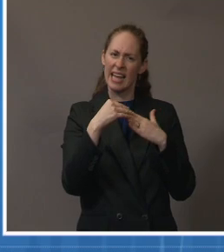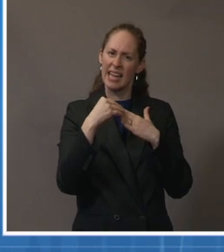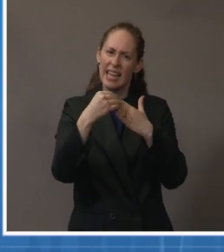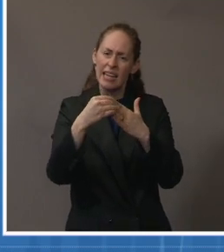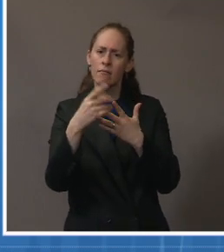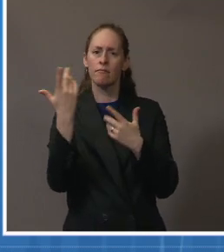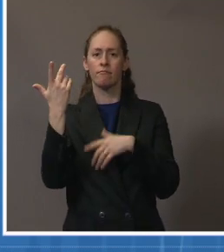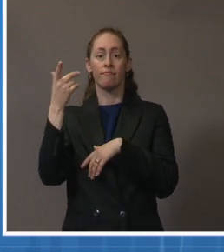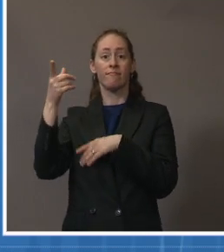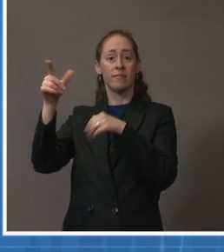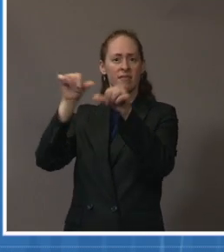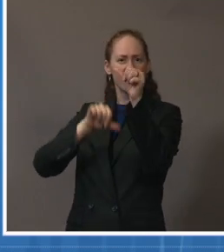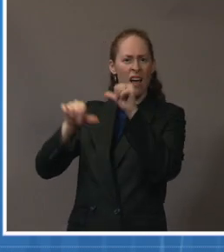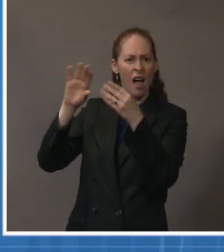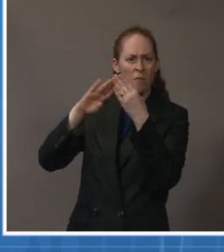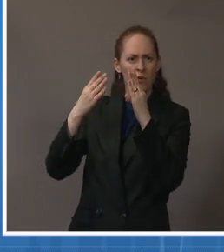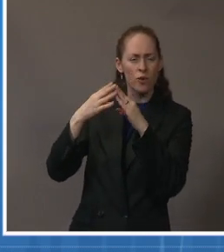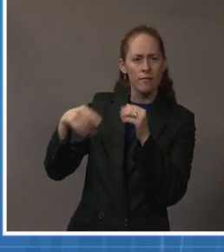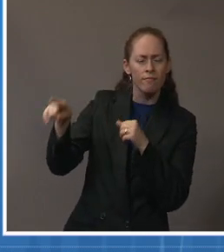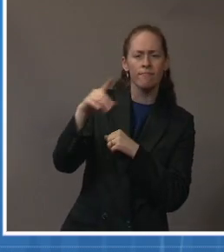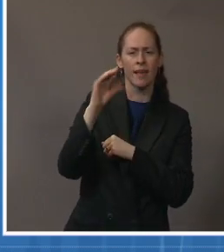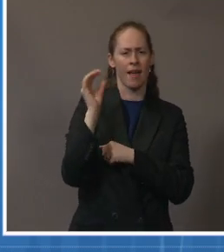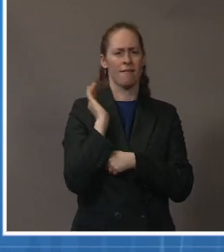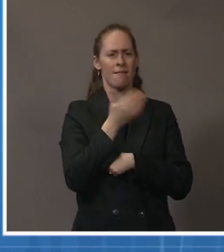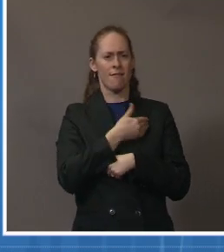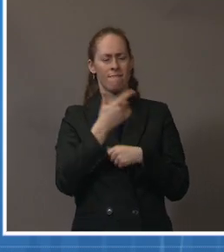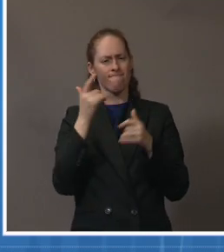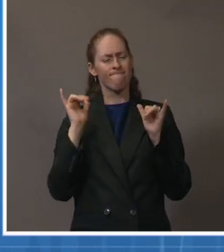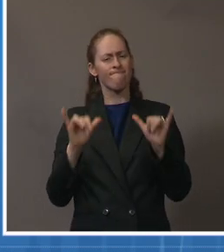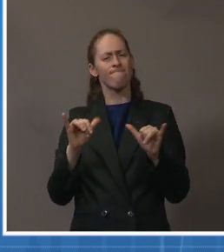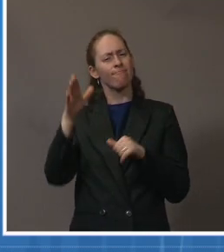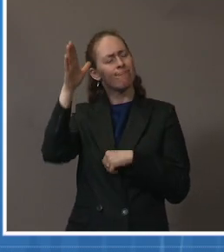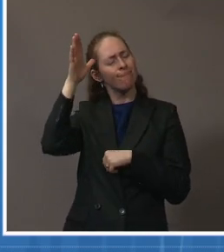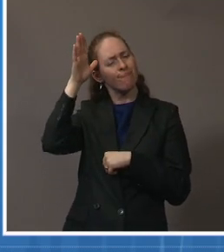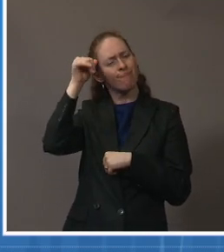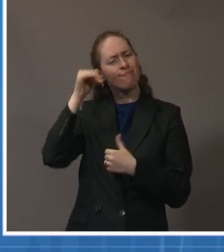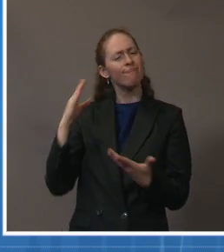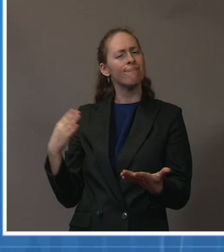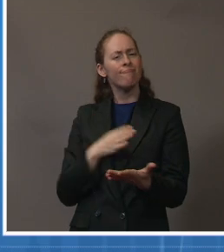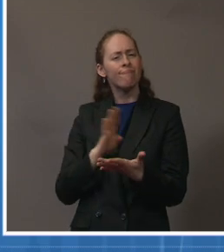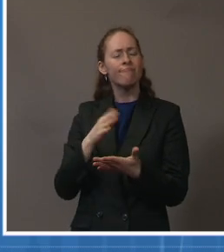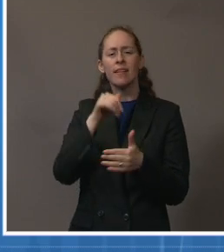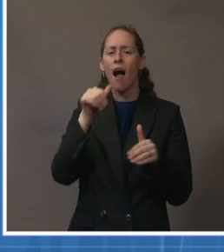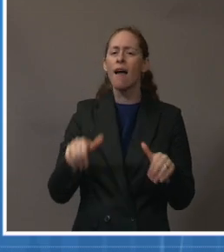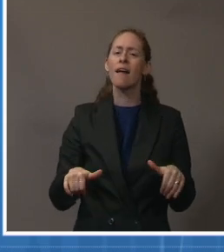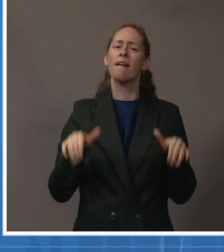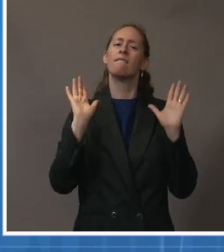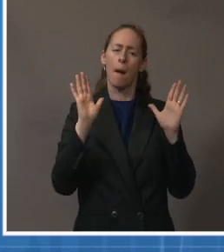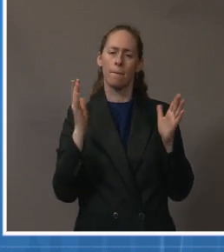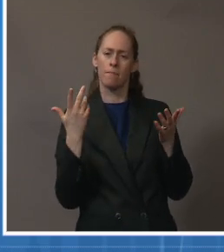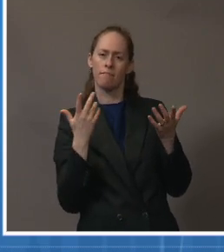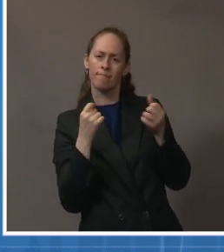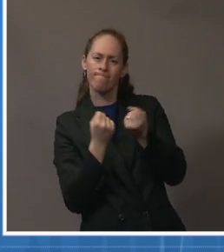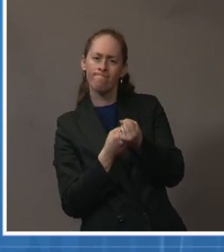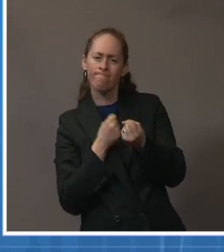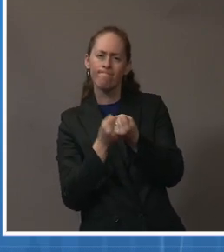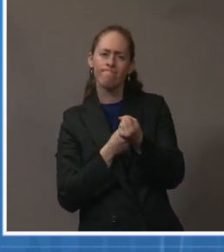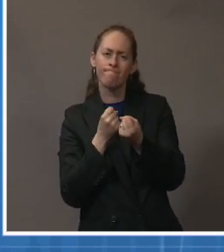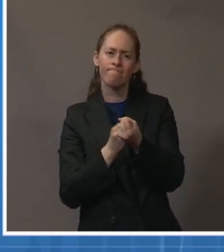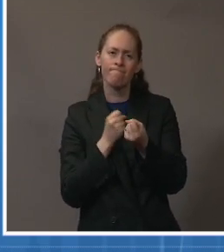and the world's democracies to step up to the plate. Today, I'm proud to say that that effort is underway. Thanks.